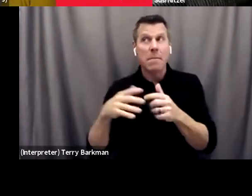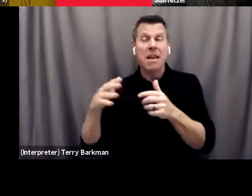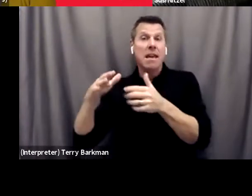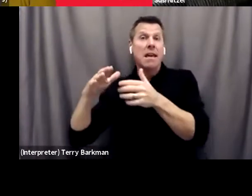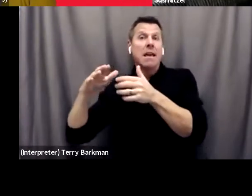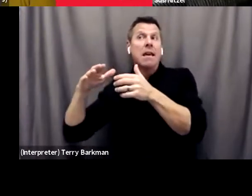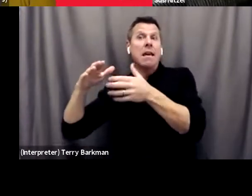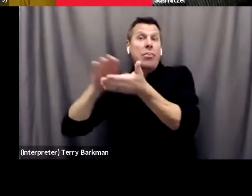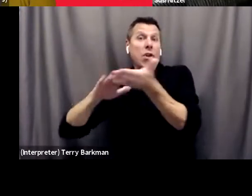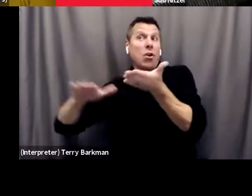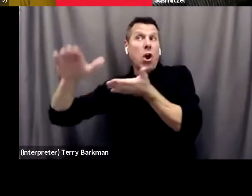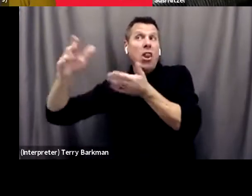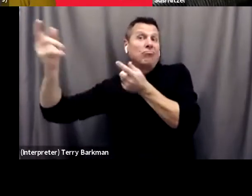an organization could make a difference in?